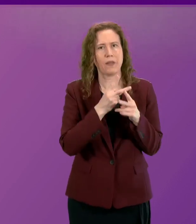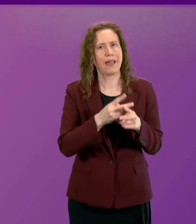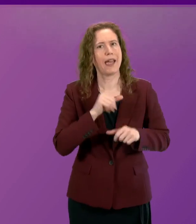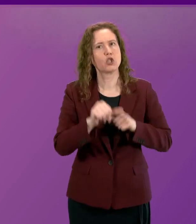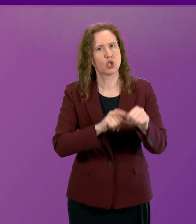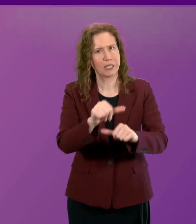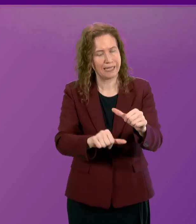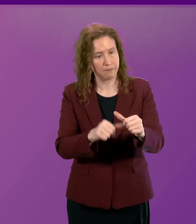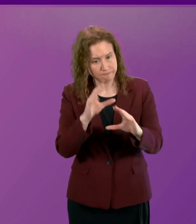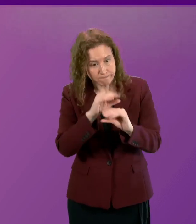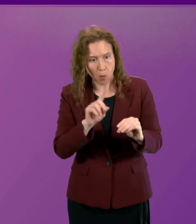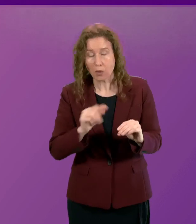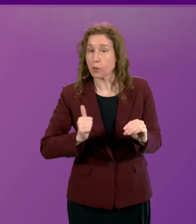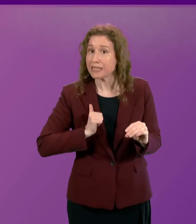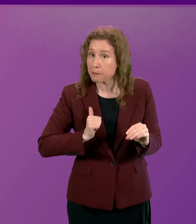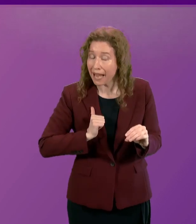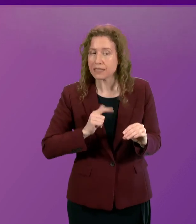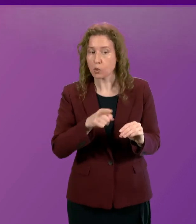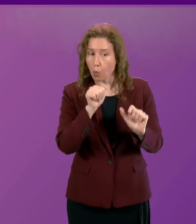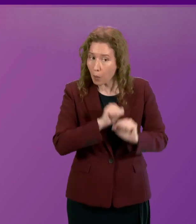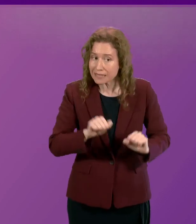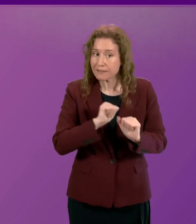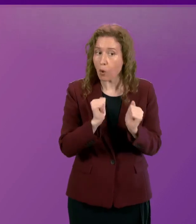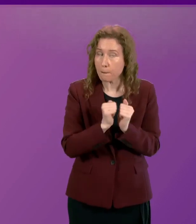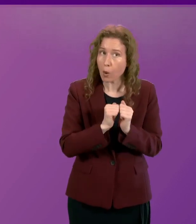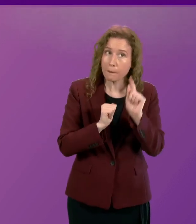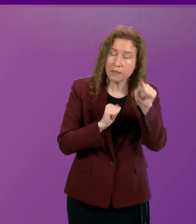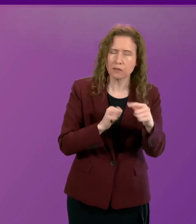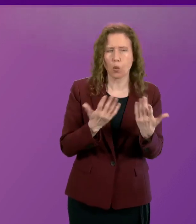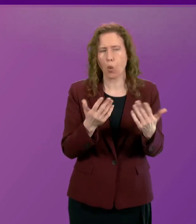setting out what they should expect while they are waiting for their appointment, test or treatment.